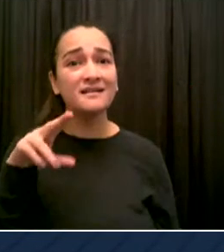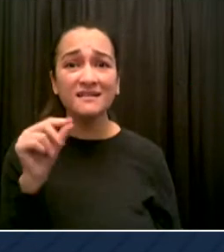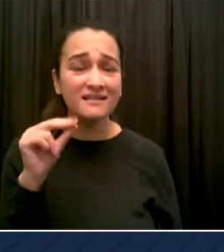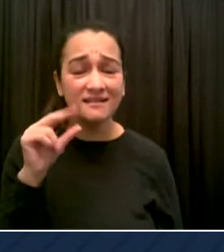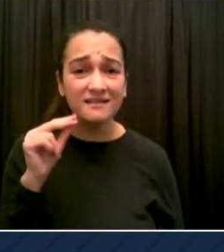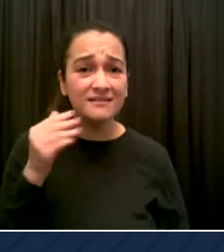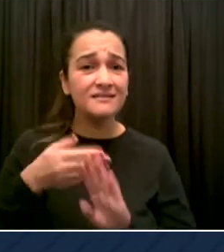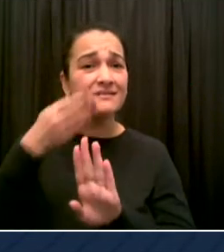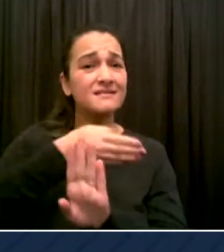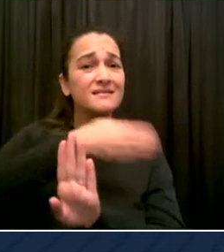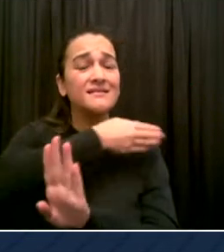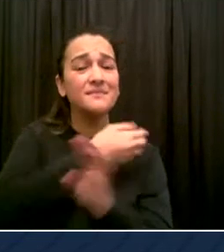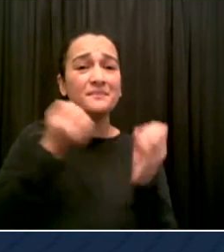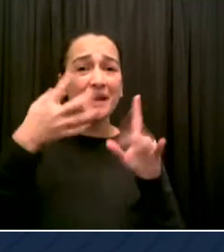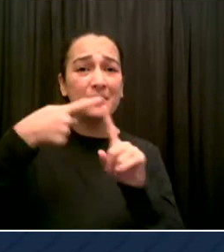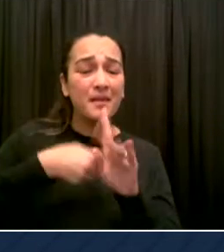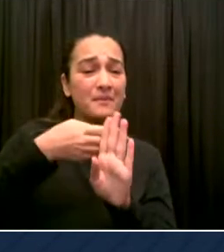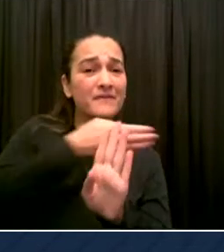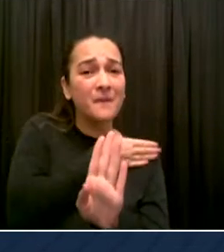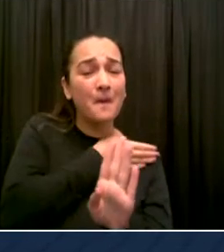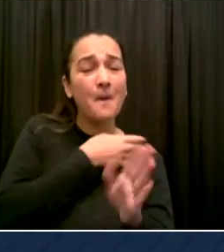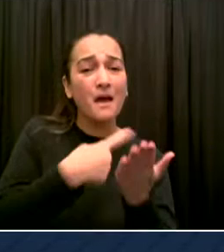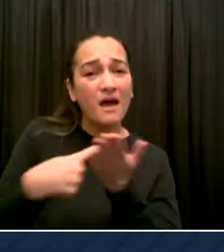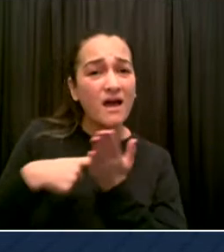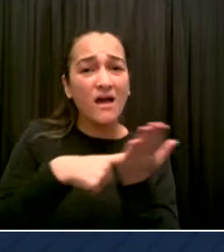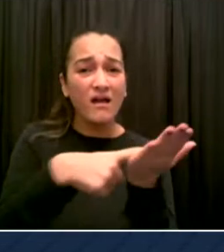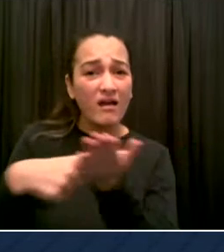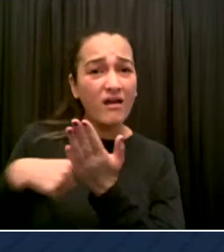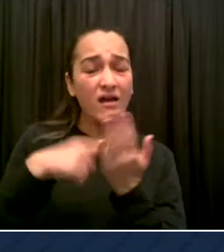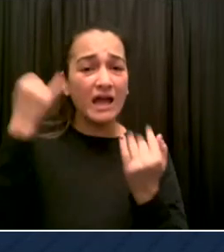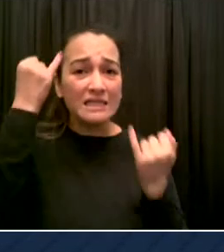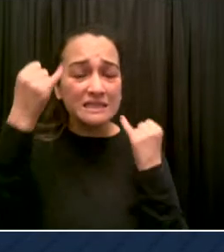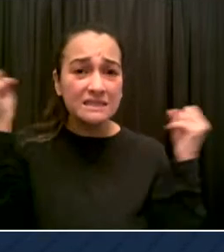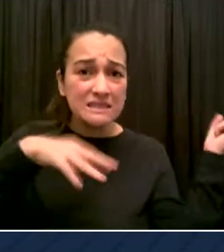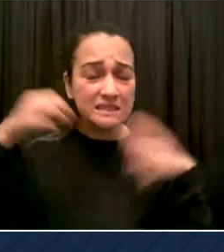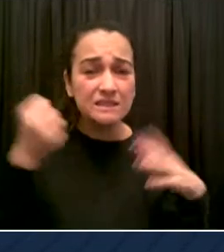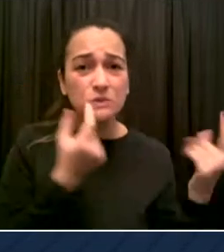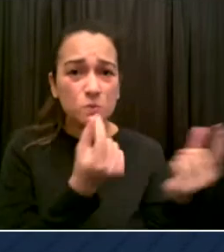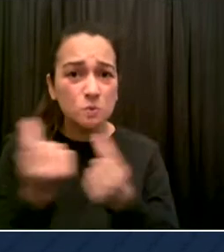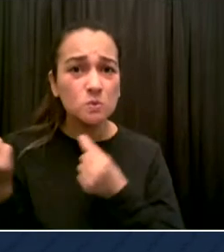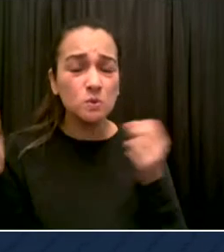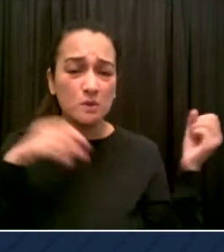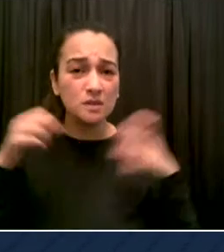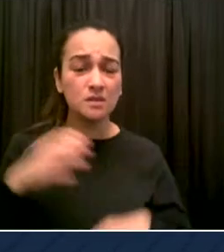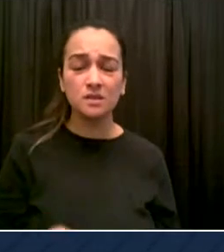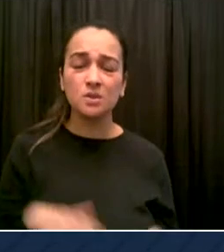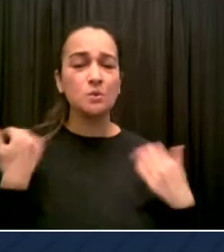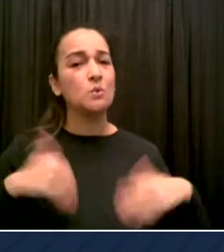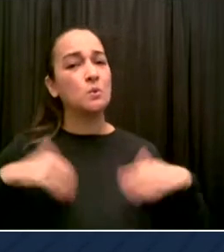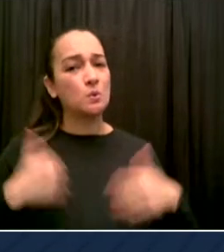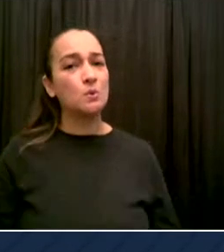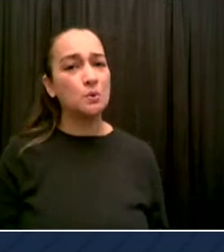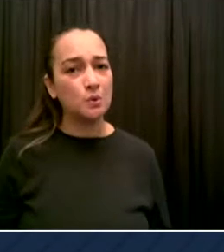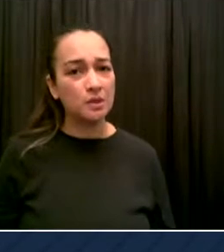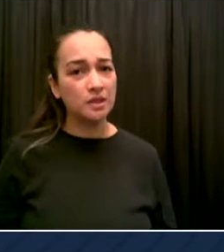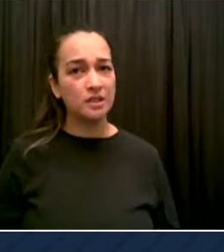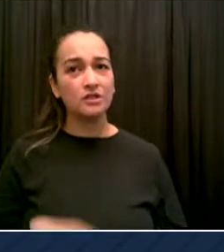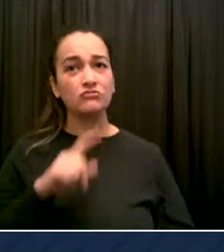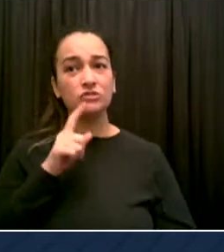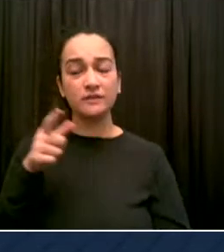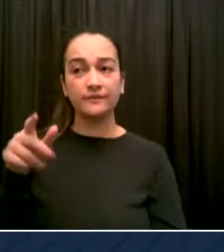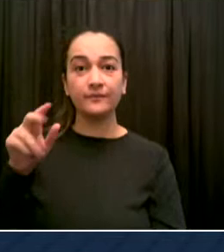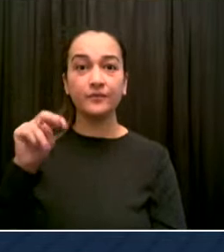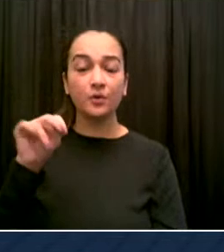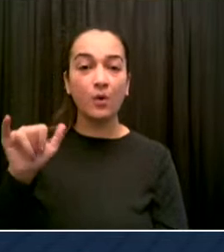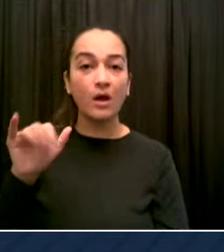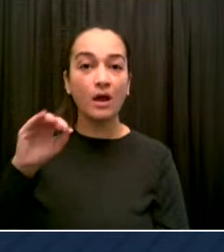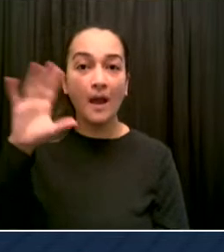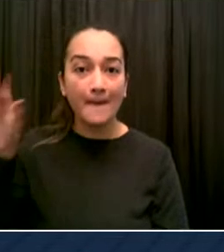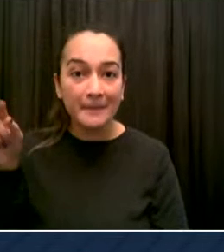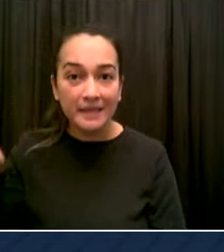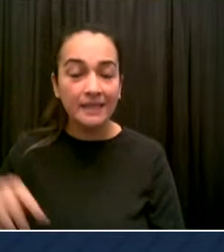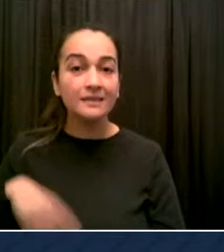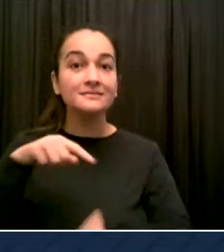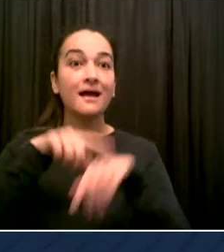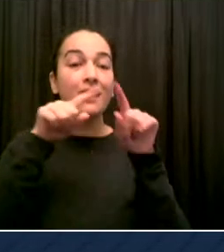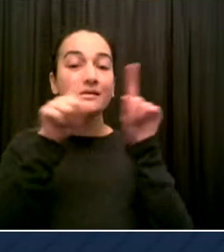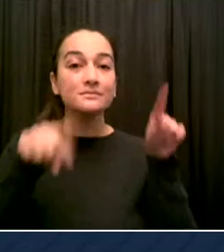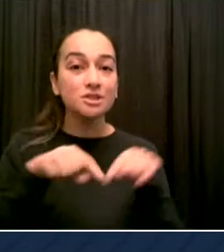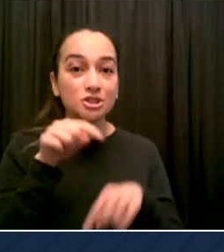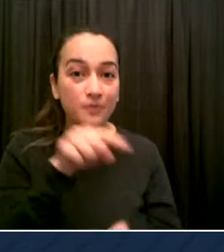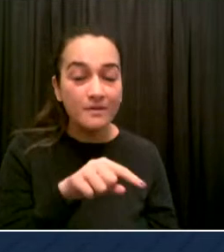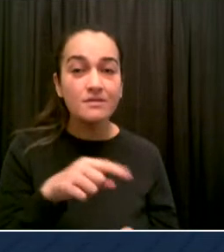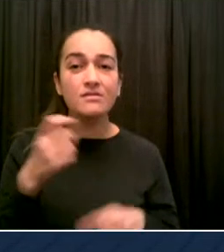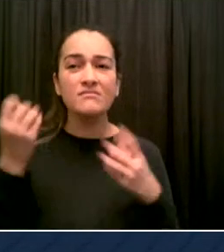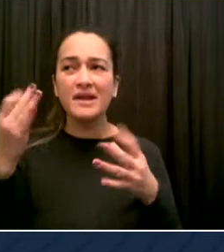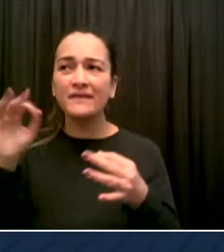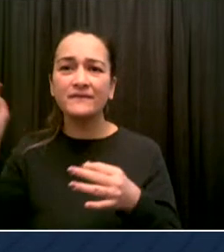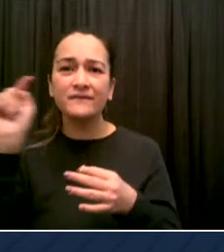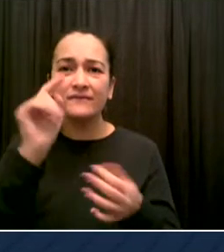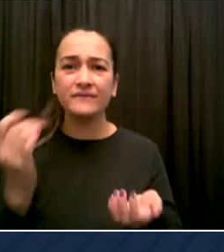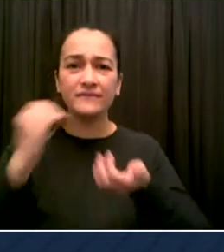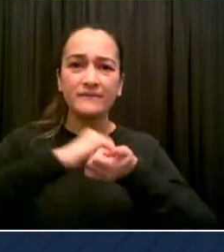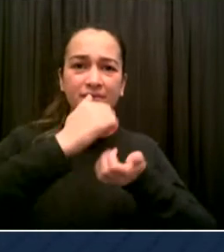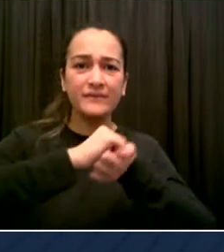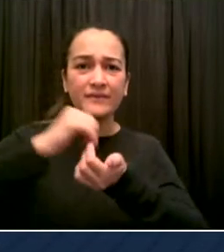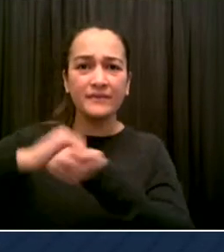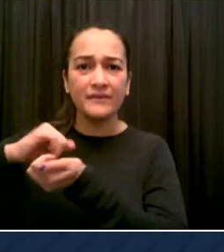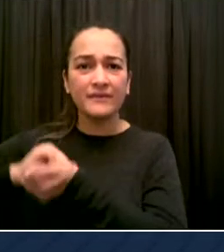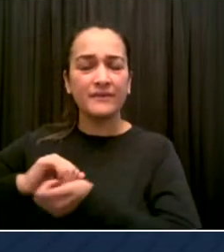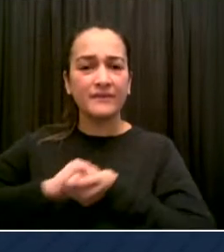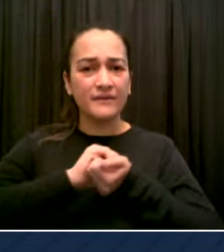YOU HAVE SUCH GREAT PARTNERS.